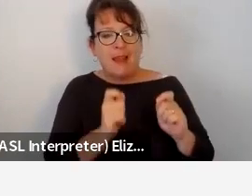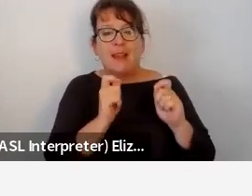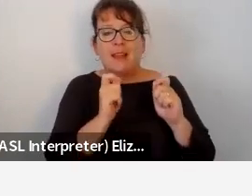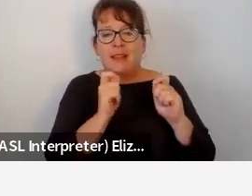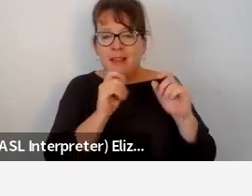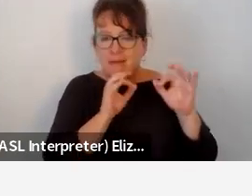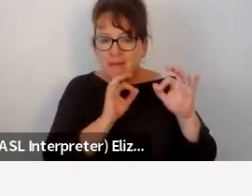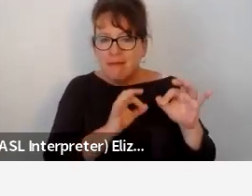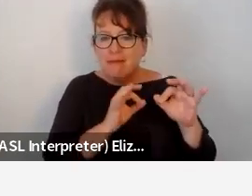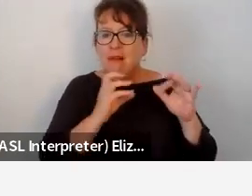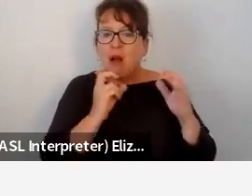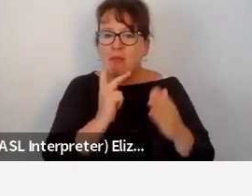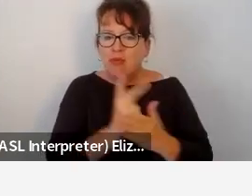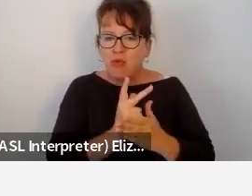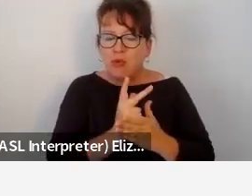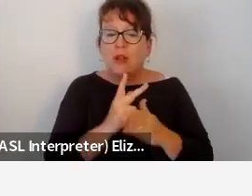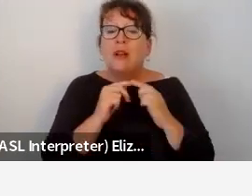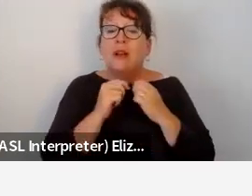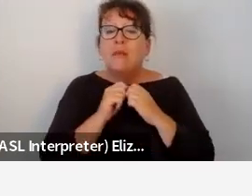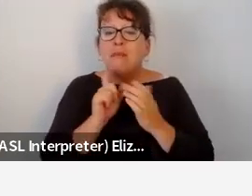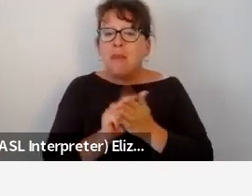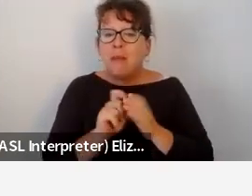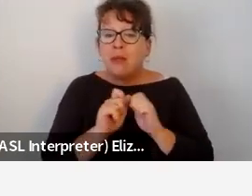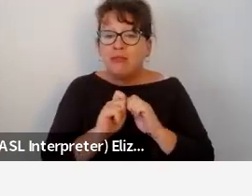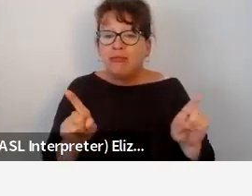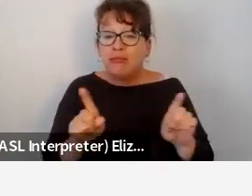do you want to come on and ask a question?